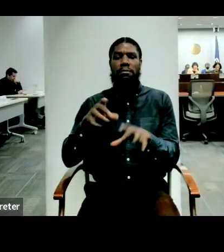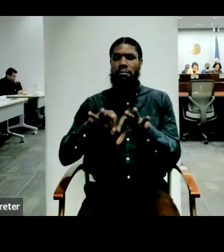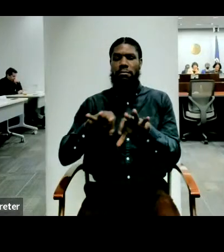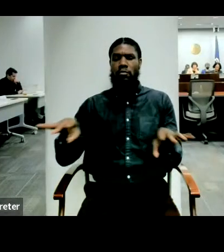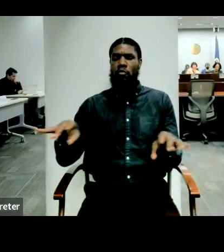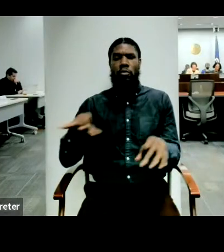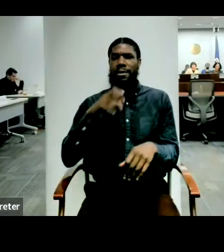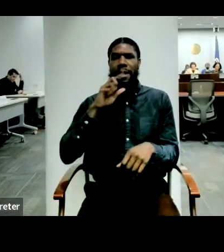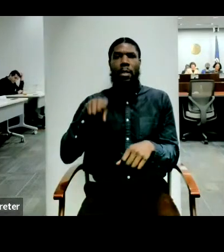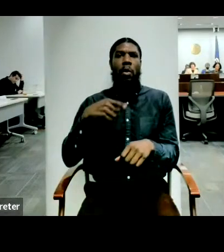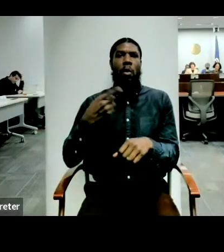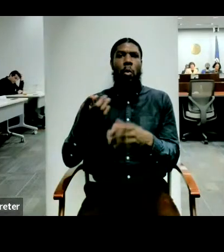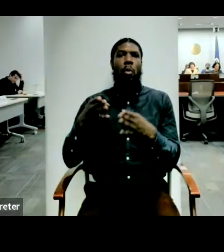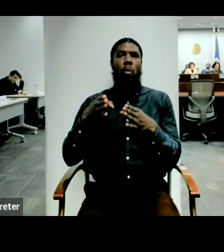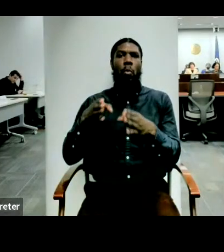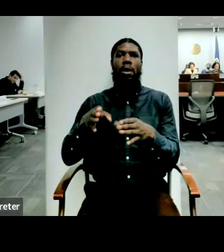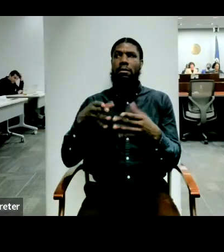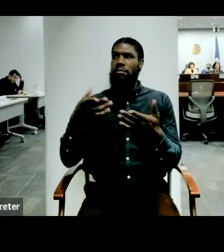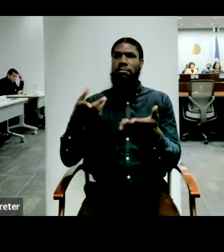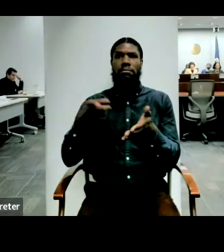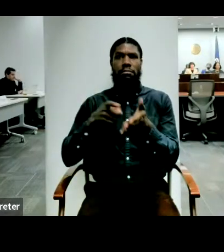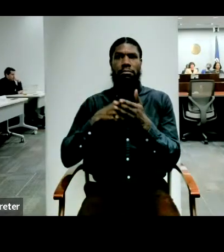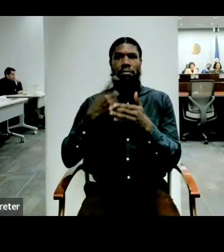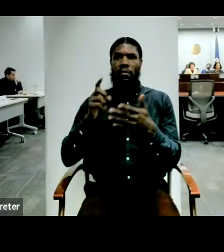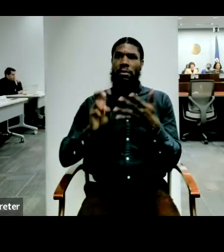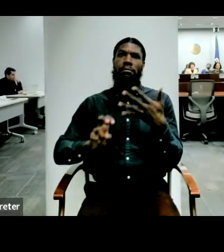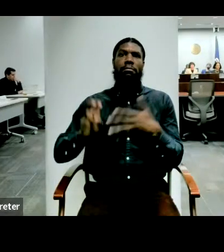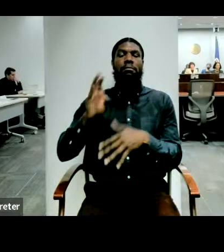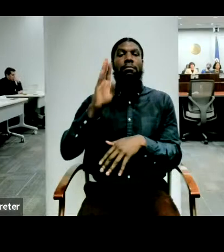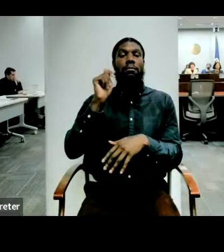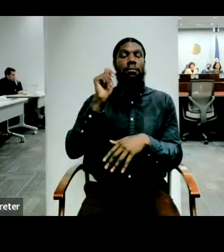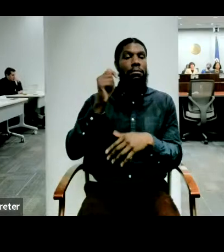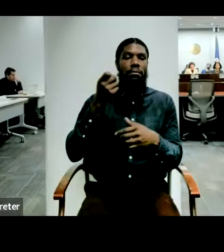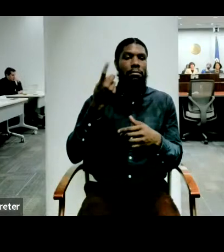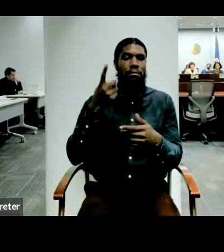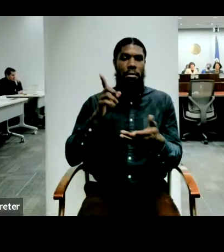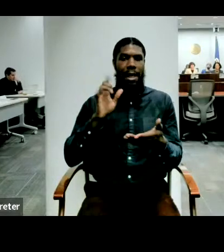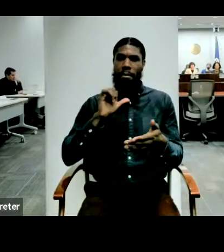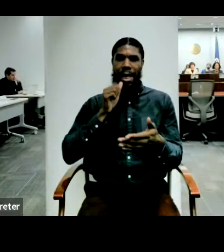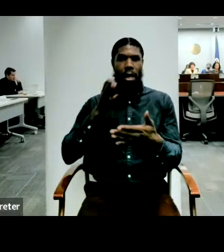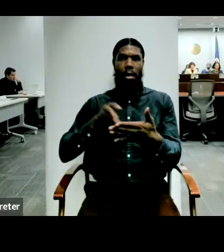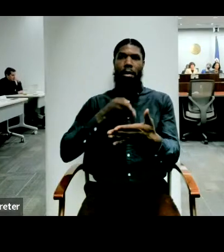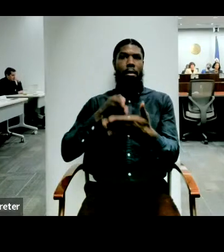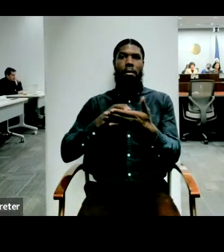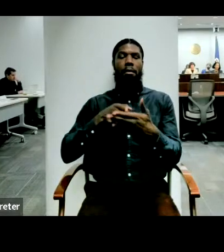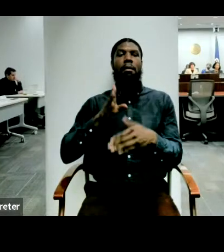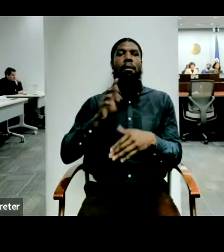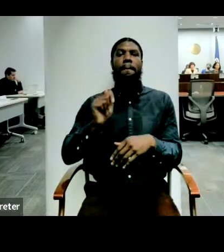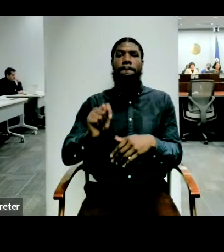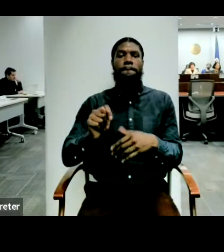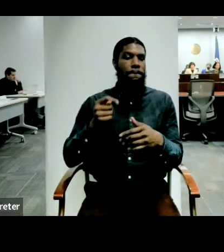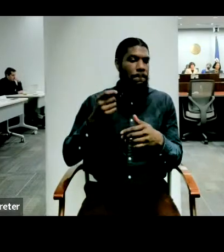if you really have a degree there should be a purpose behind it. Not objecting to suggestions that should be challenged and guidance --